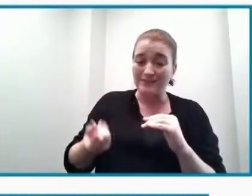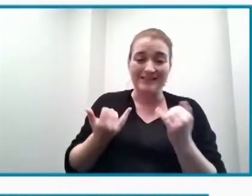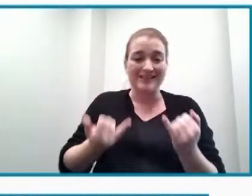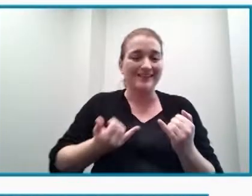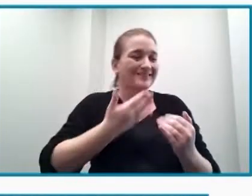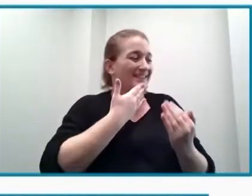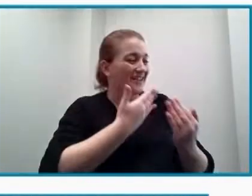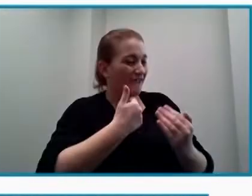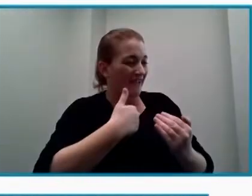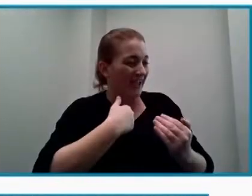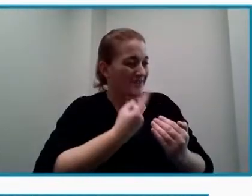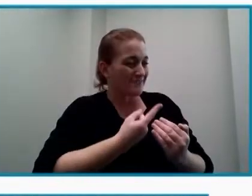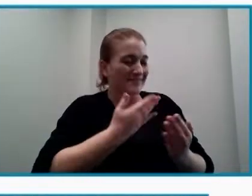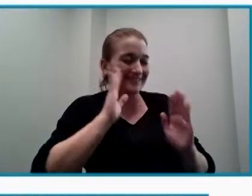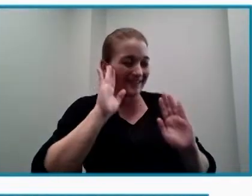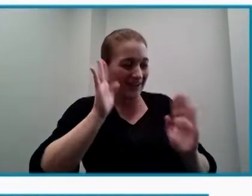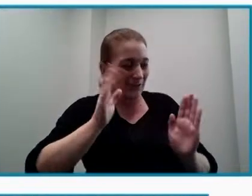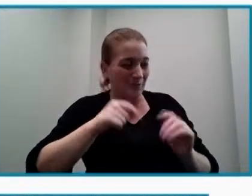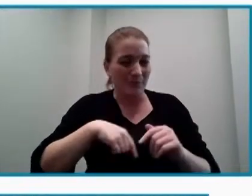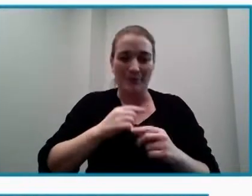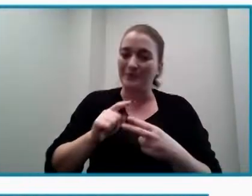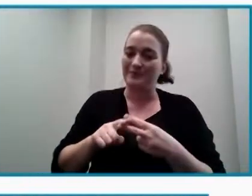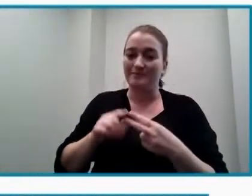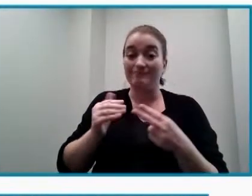Hi. Next, we have Gill Sotu,